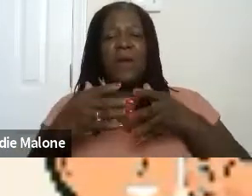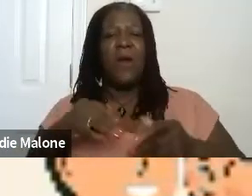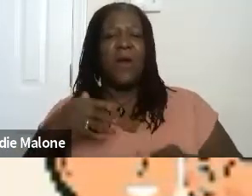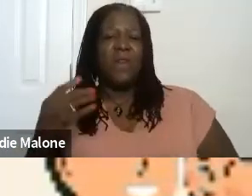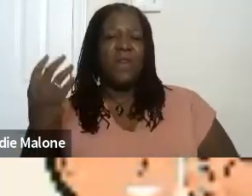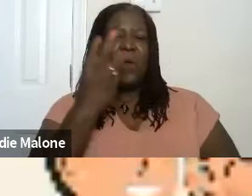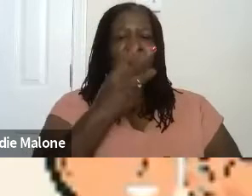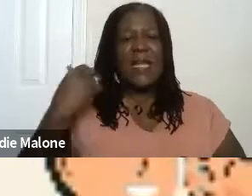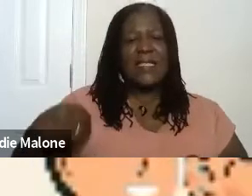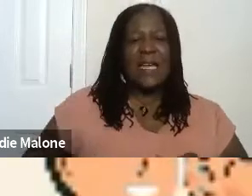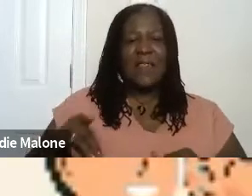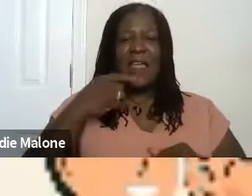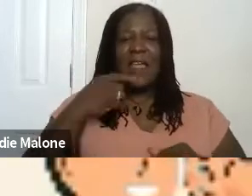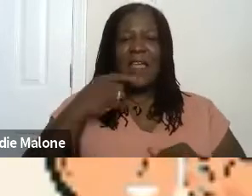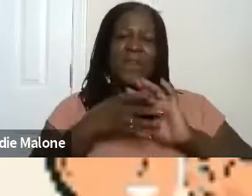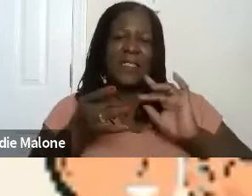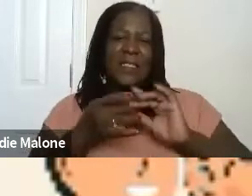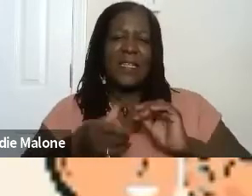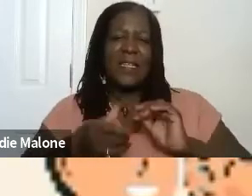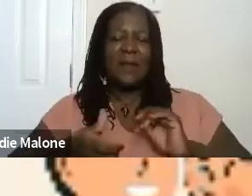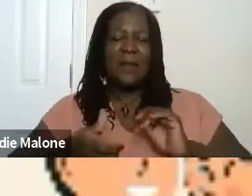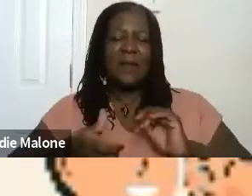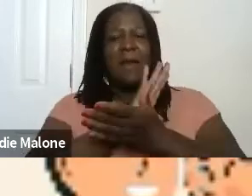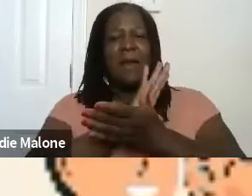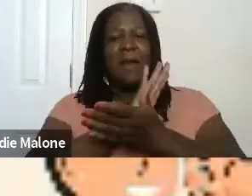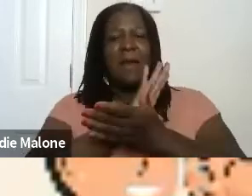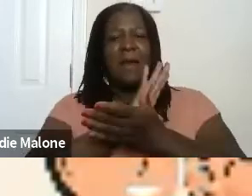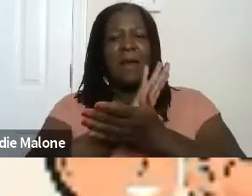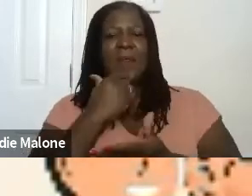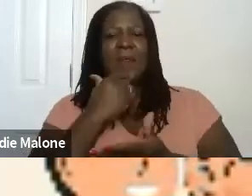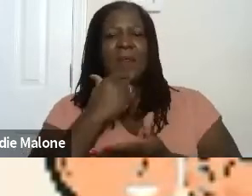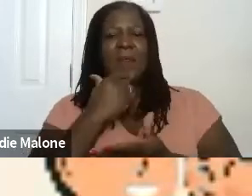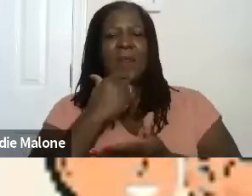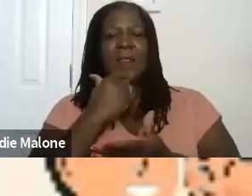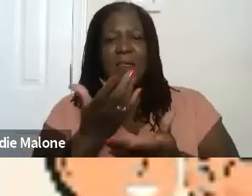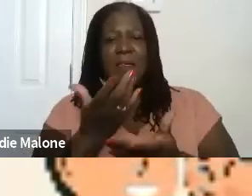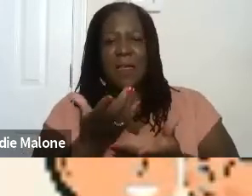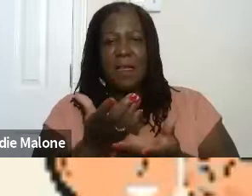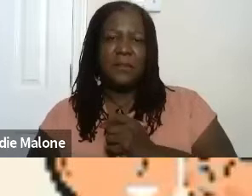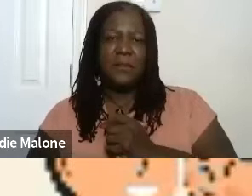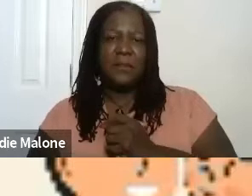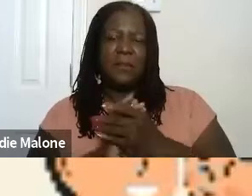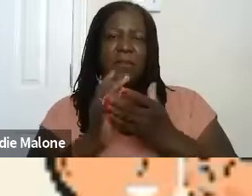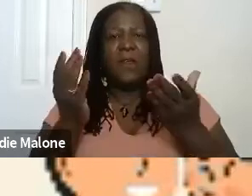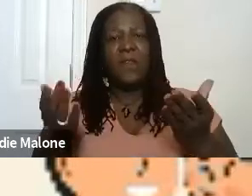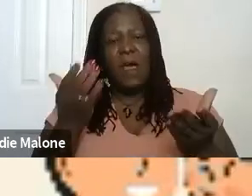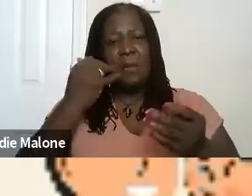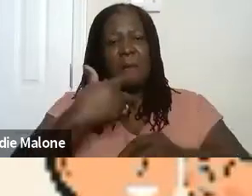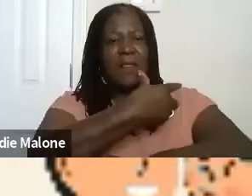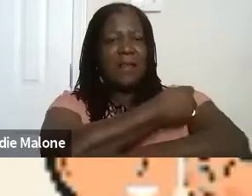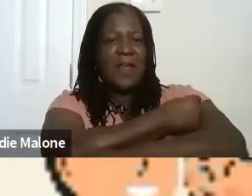on the vaccines. And they had thought that the vaccine was safe, you know, to have a